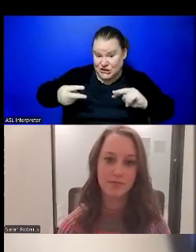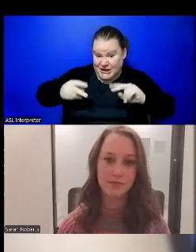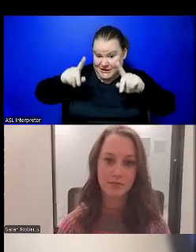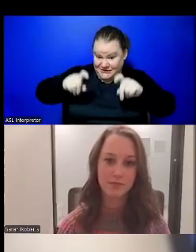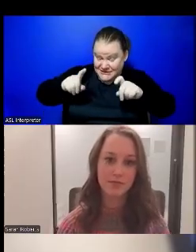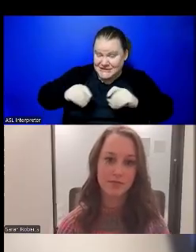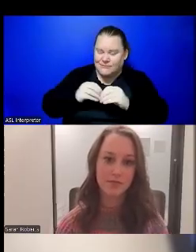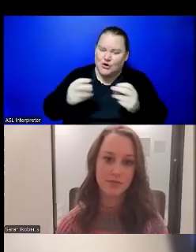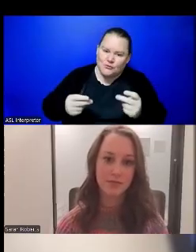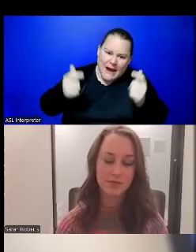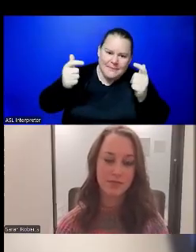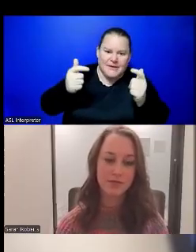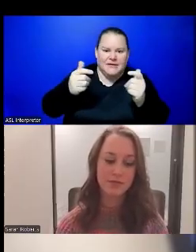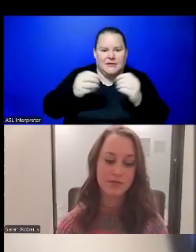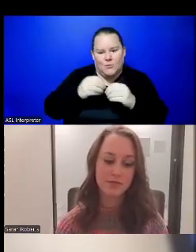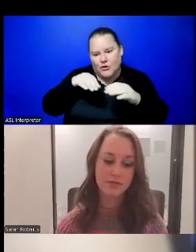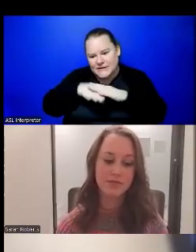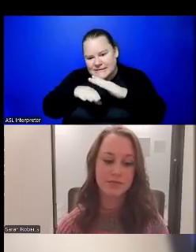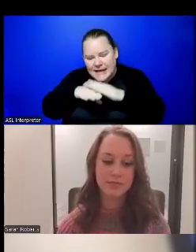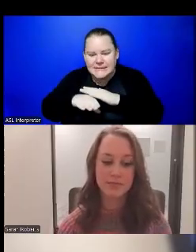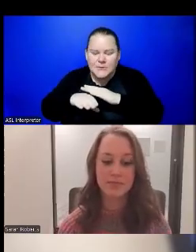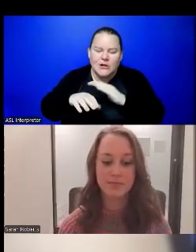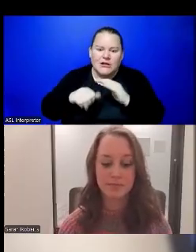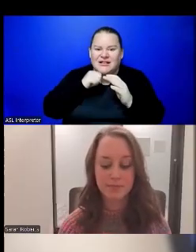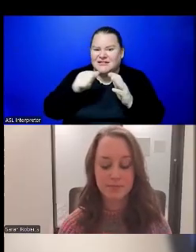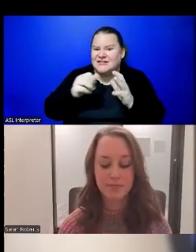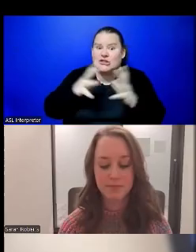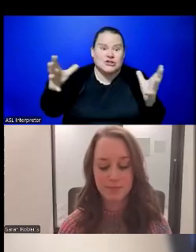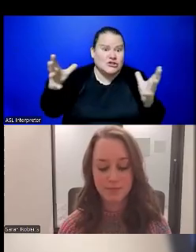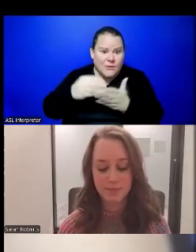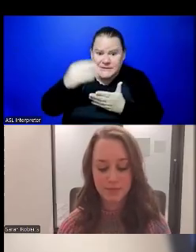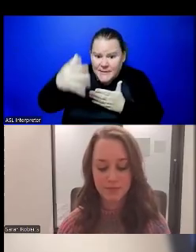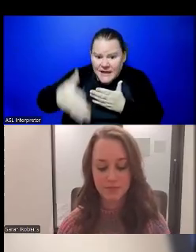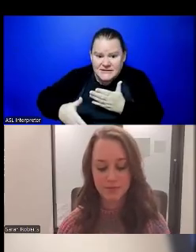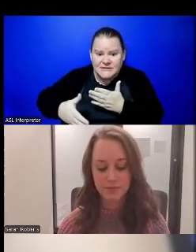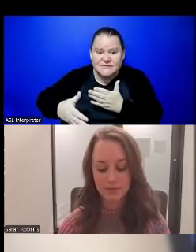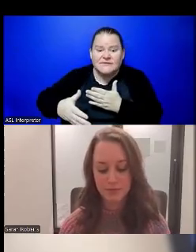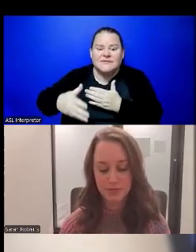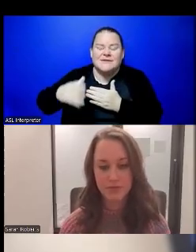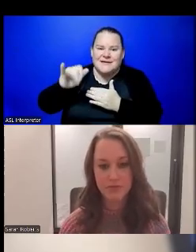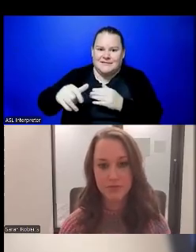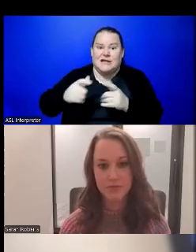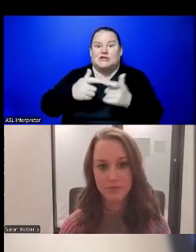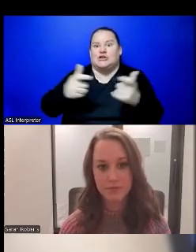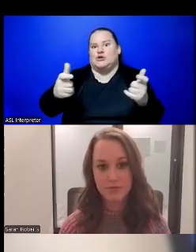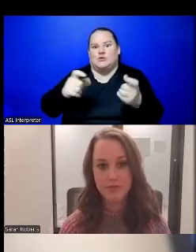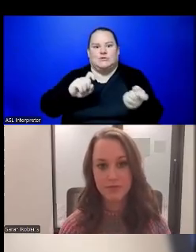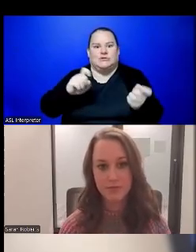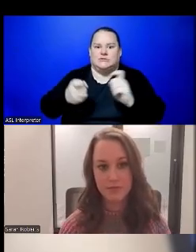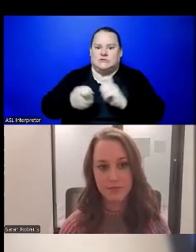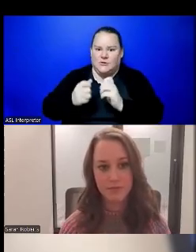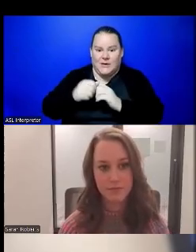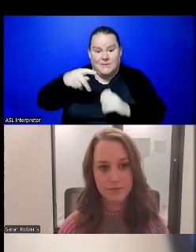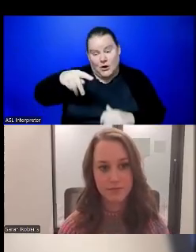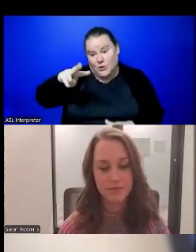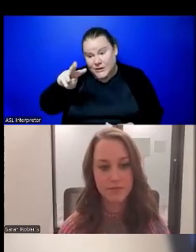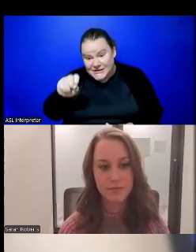accessible, not as expensive. That has made a huge difference in both prader willi syndrome and then a lot of other genetic